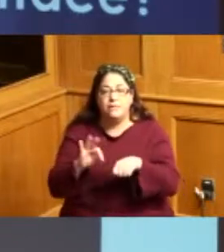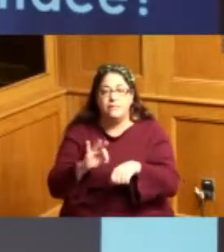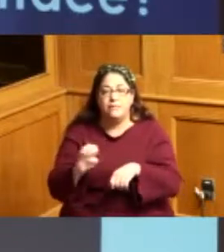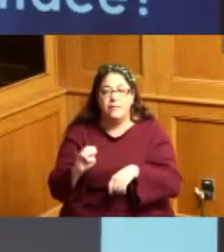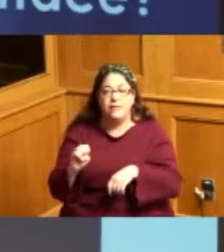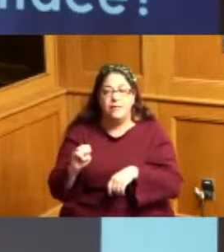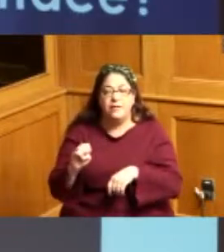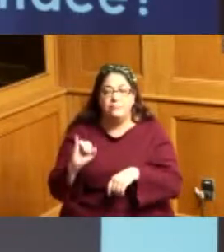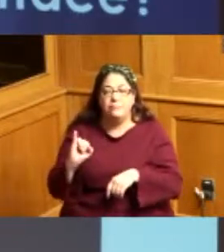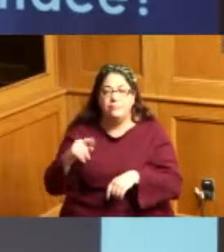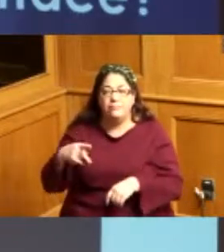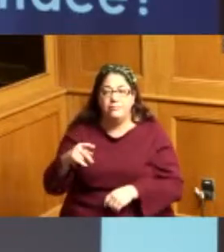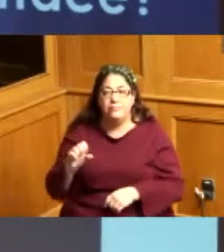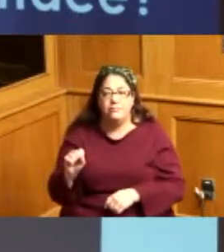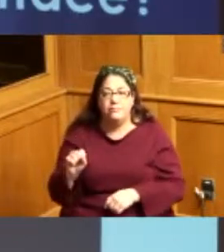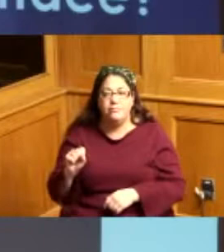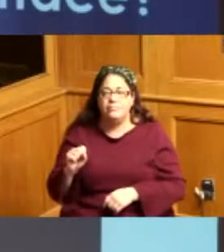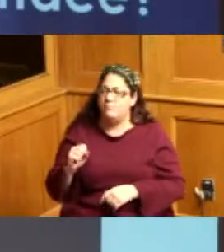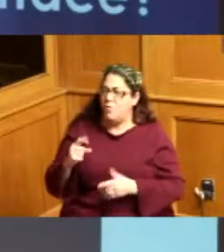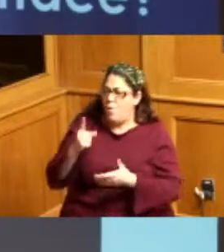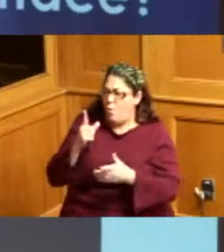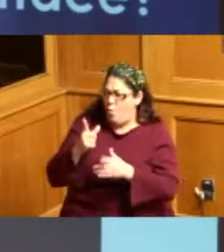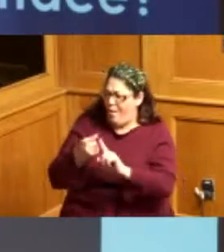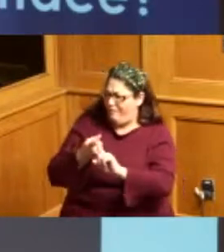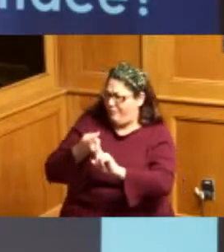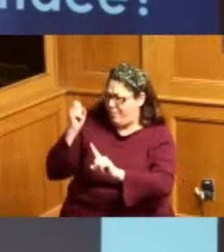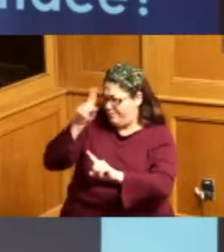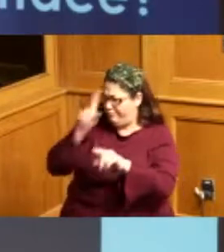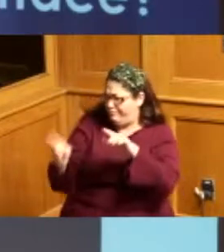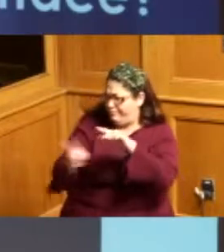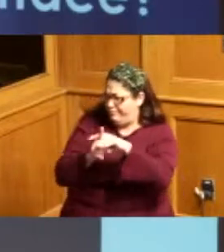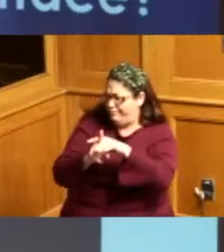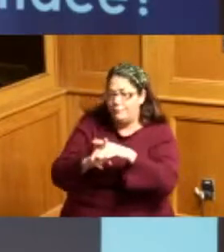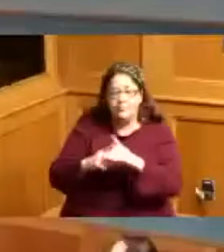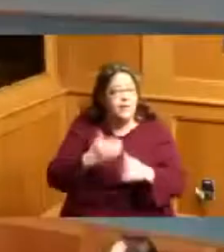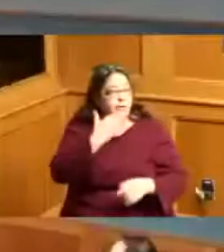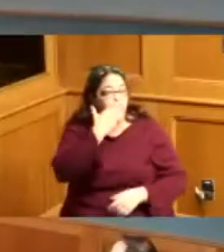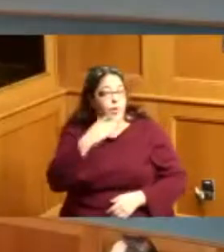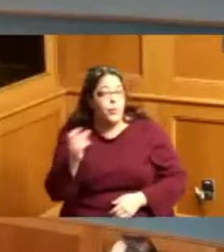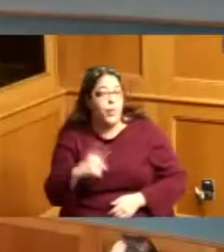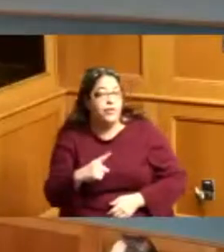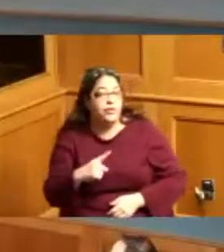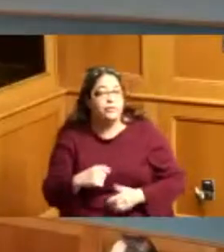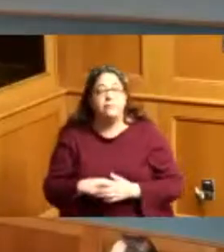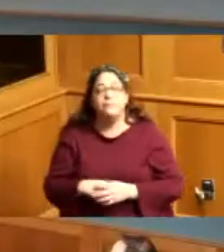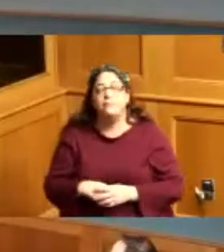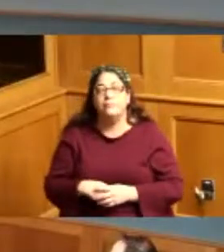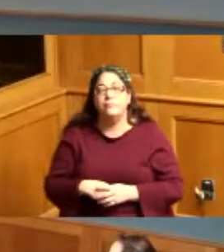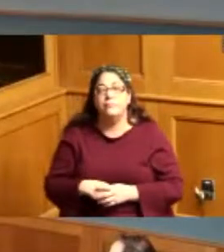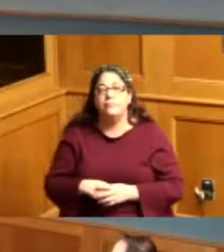having an impervious okay well that's a really good question when when the raid affordability